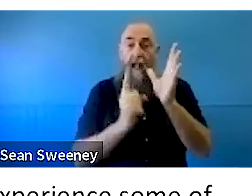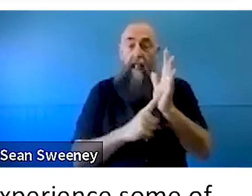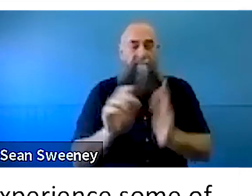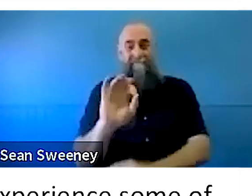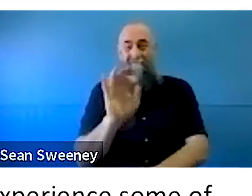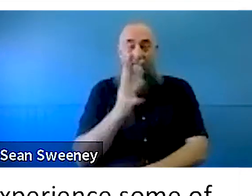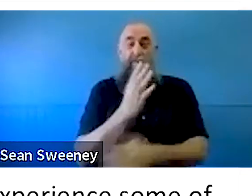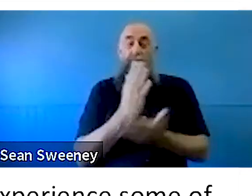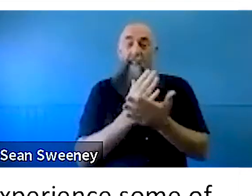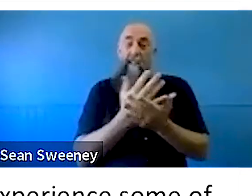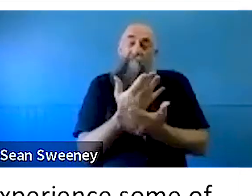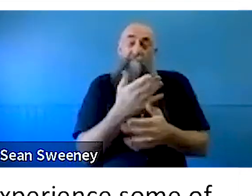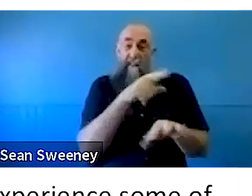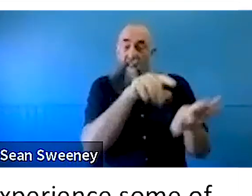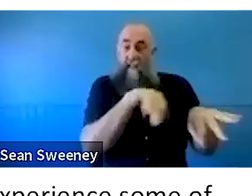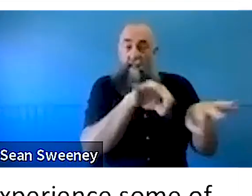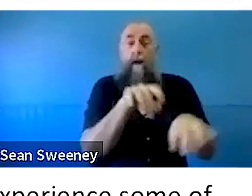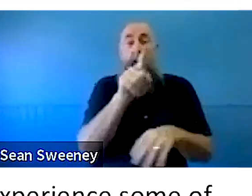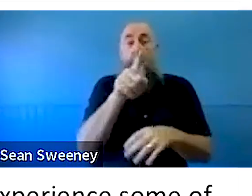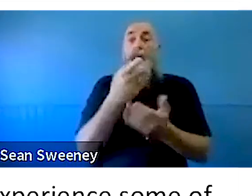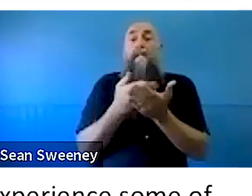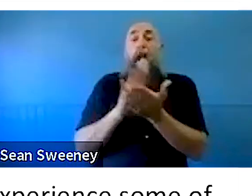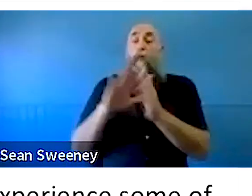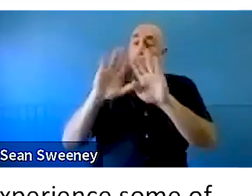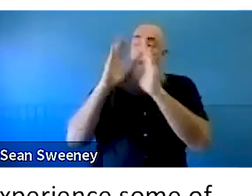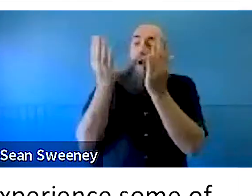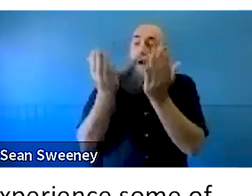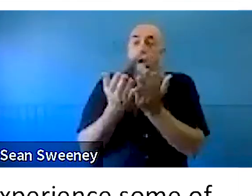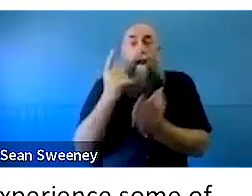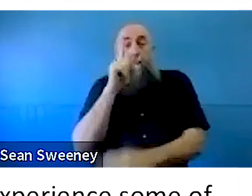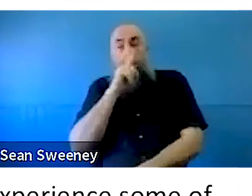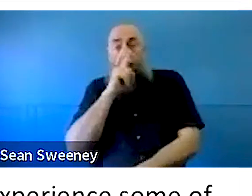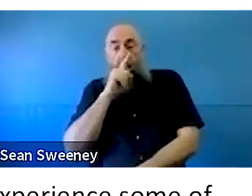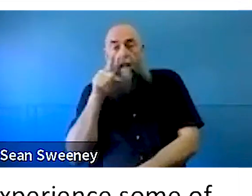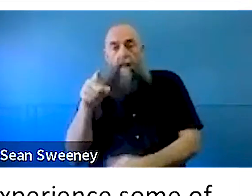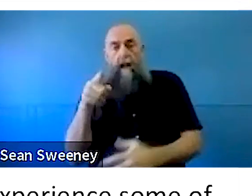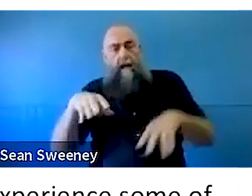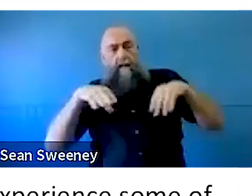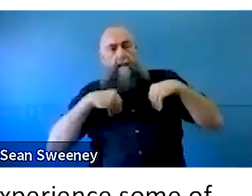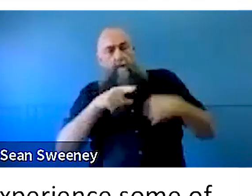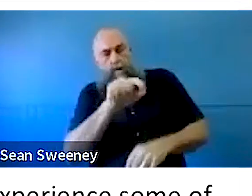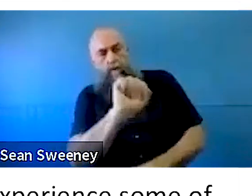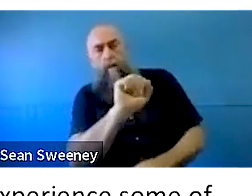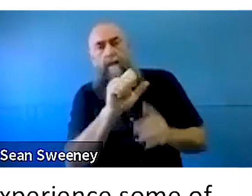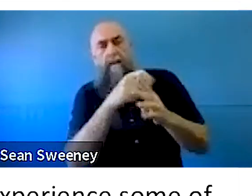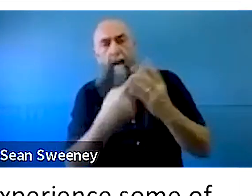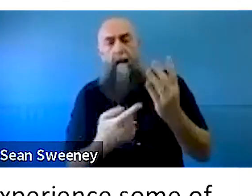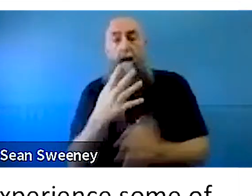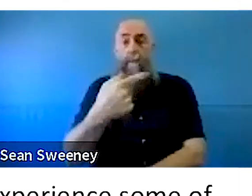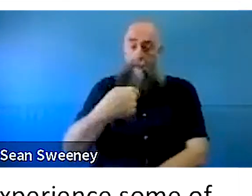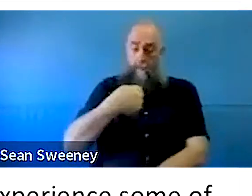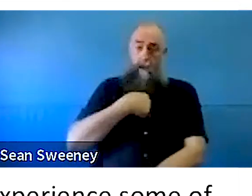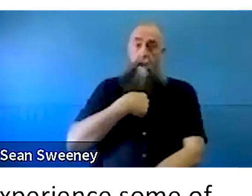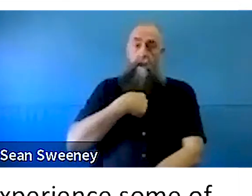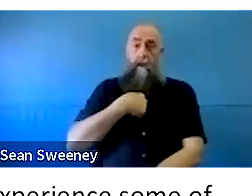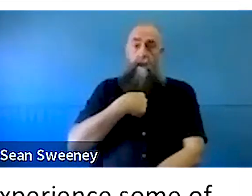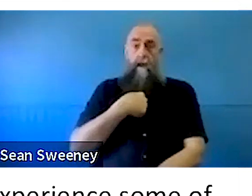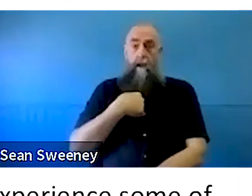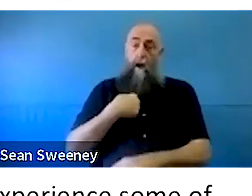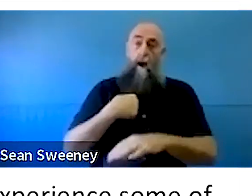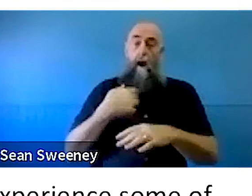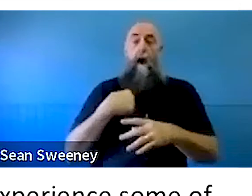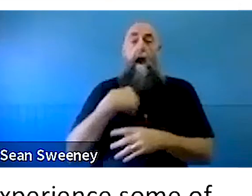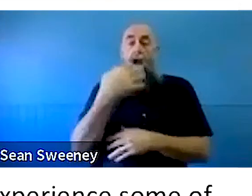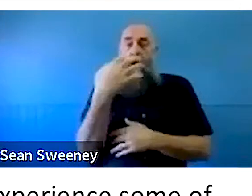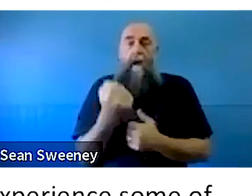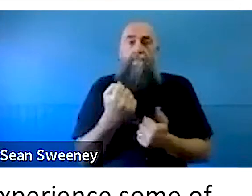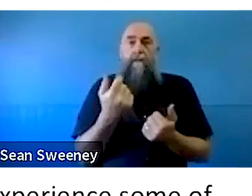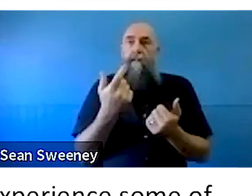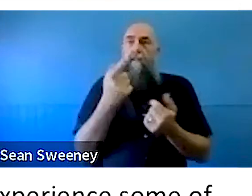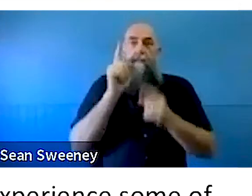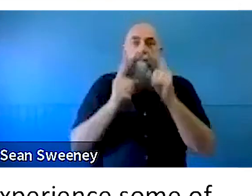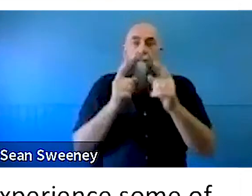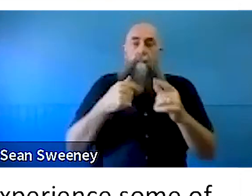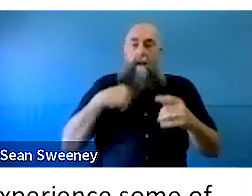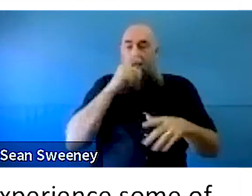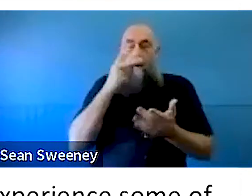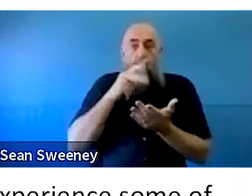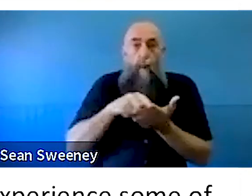How I am as a person with my pain, my lack of mobility, may need.